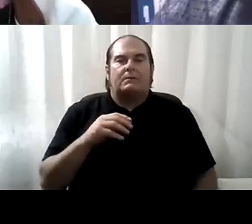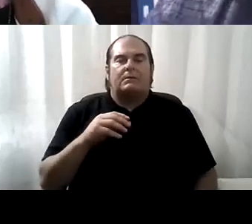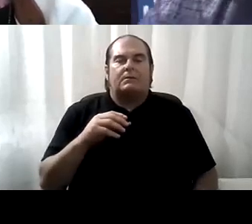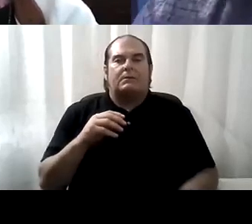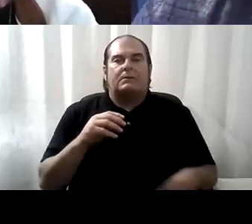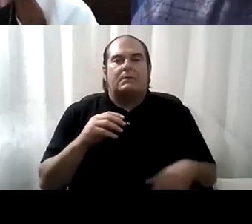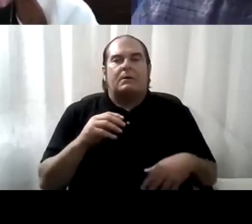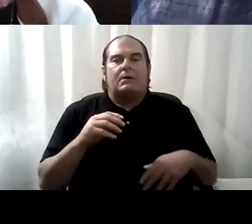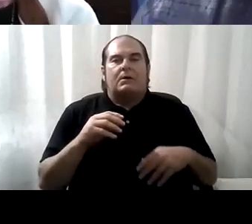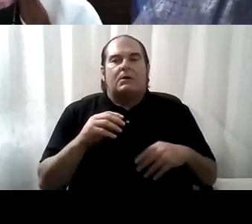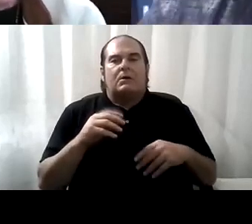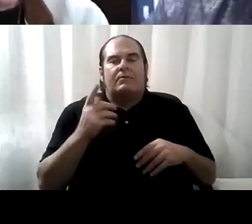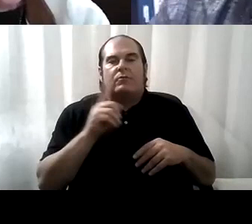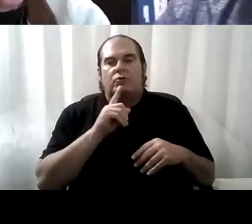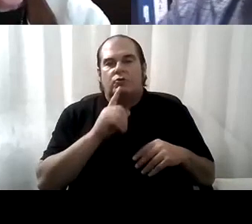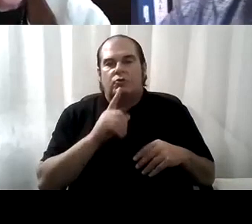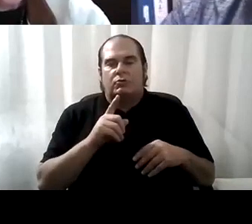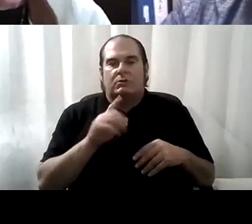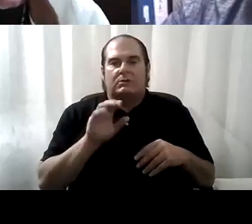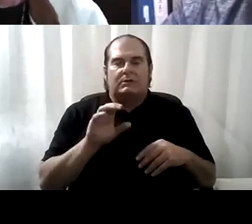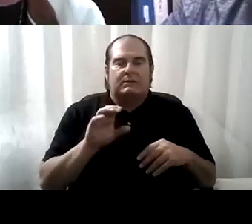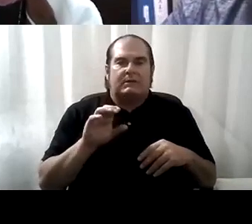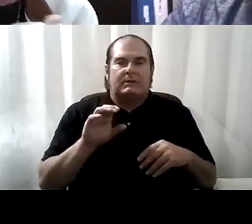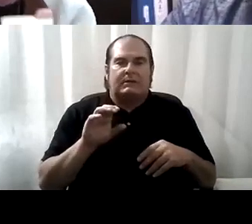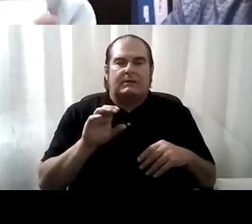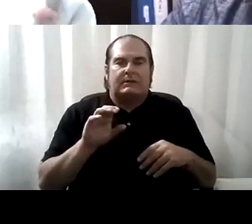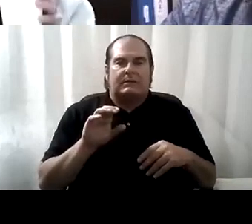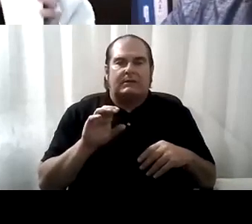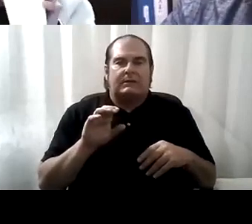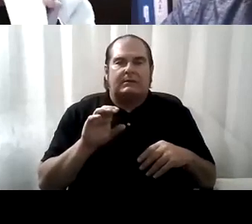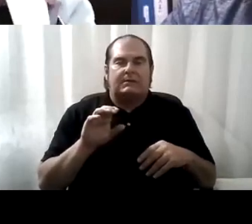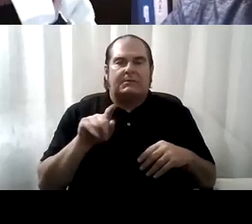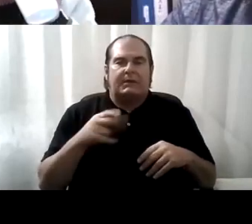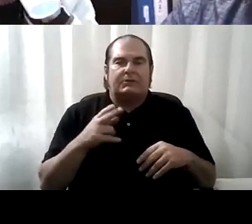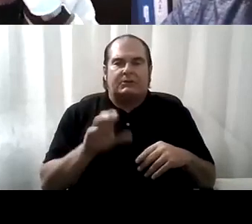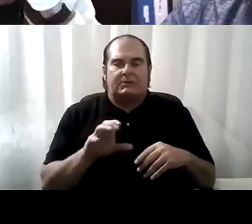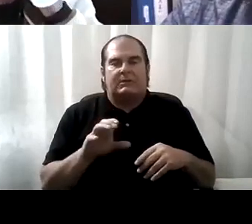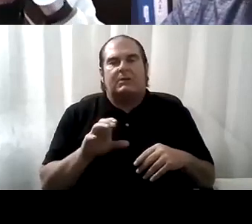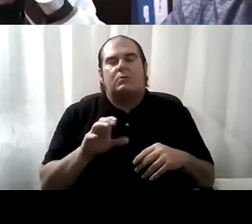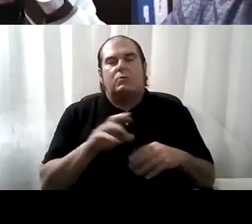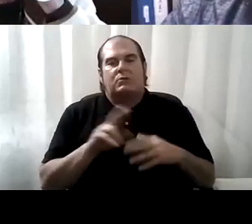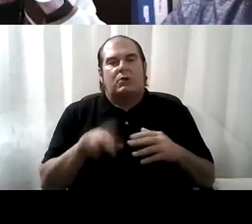For sure, being a CCBHC results in a lots of care improvements for combines.